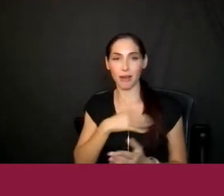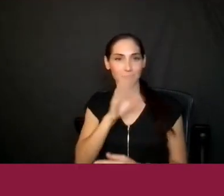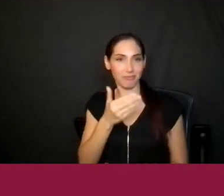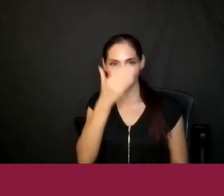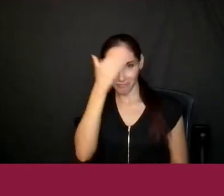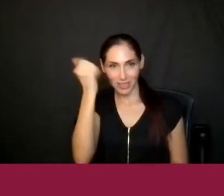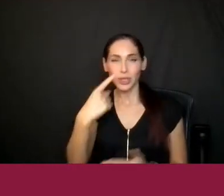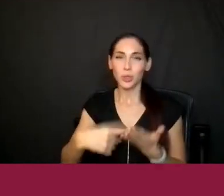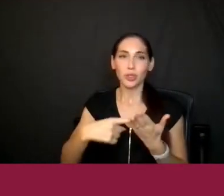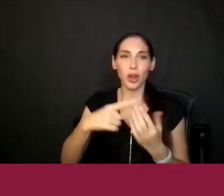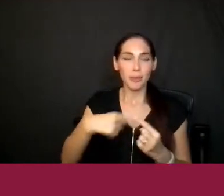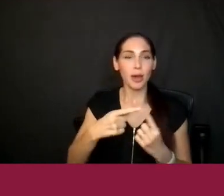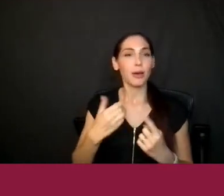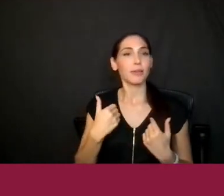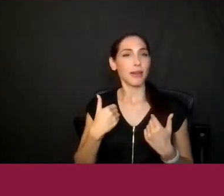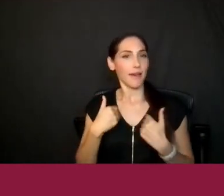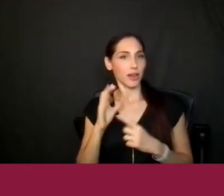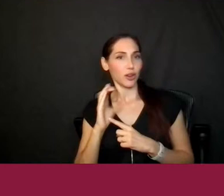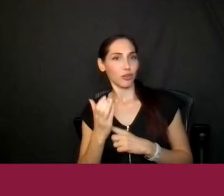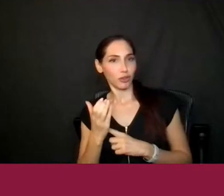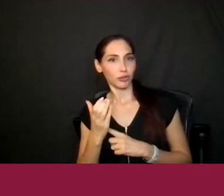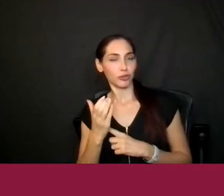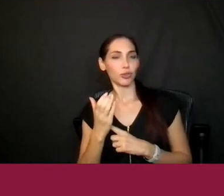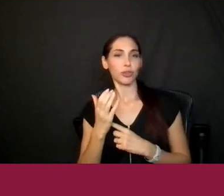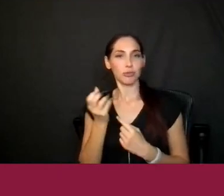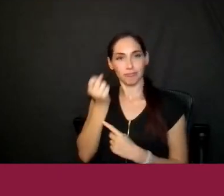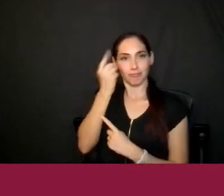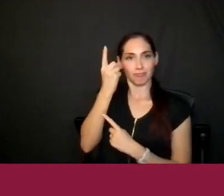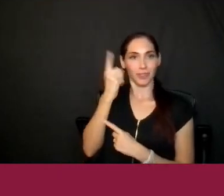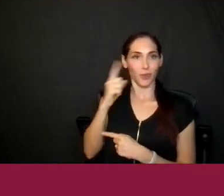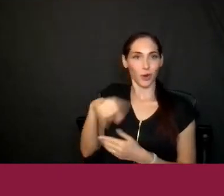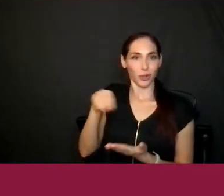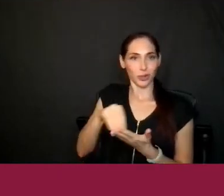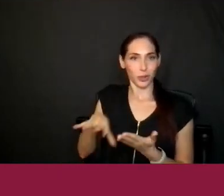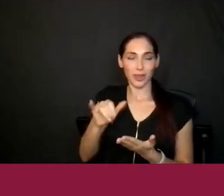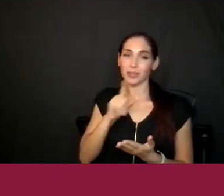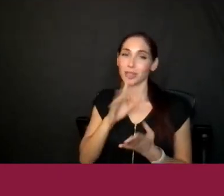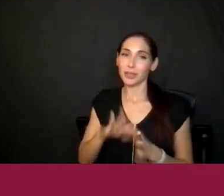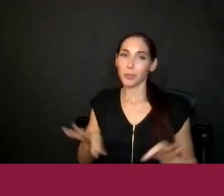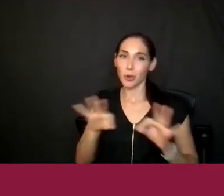culturally responsive to students and it's really important. Thank you again. Thank you so much.